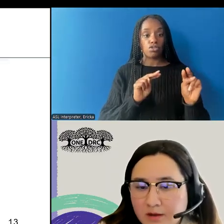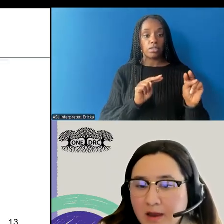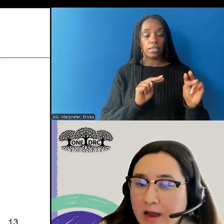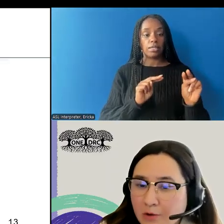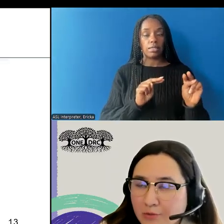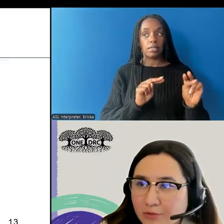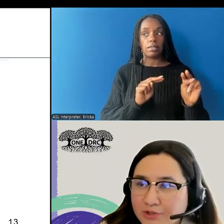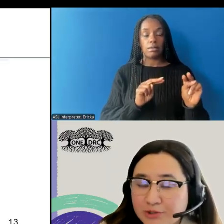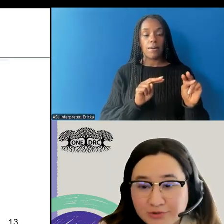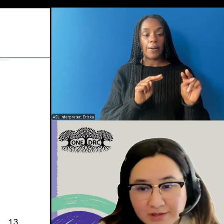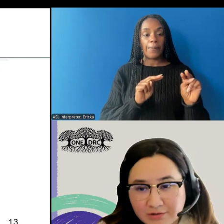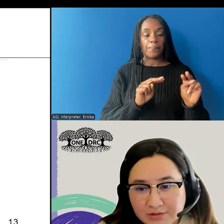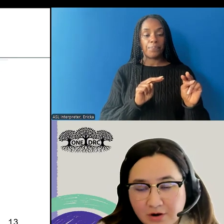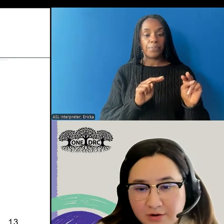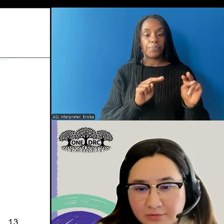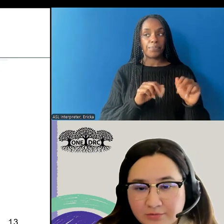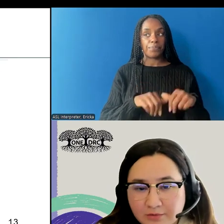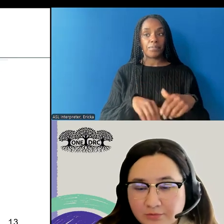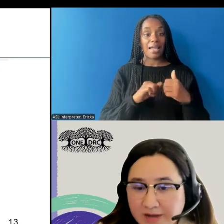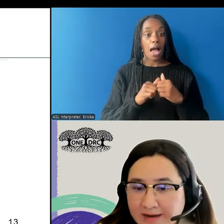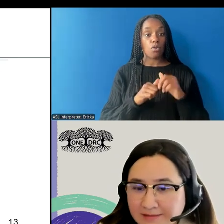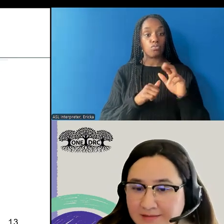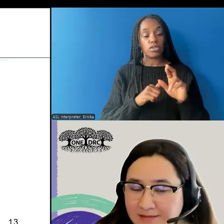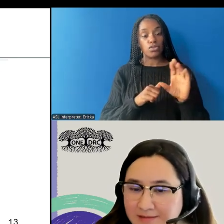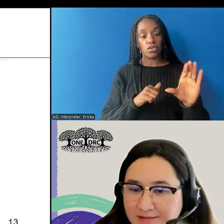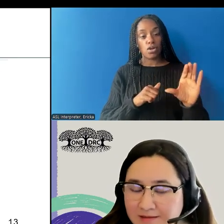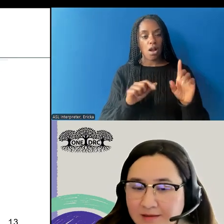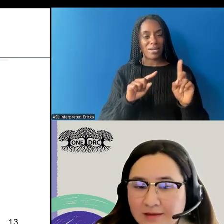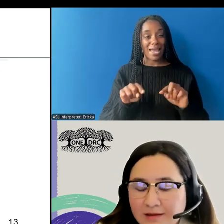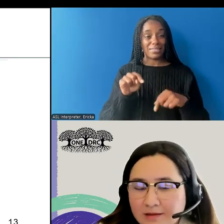how the regional centers are reacting to this.